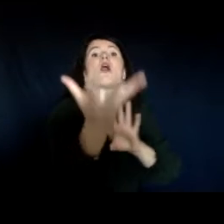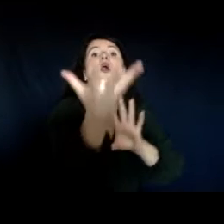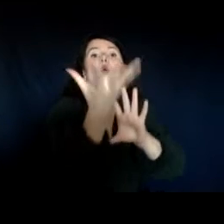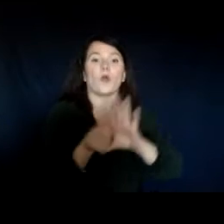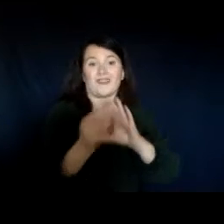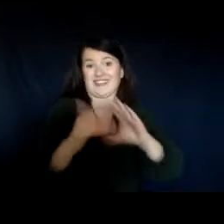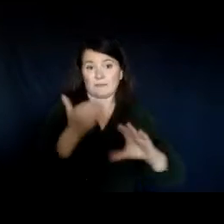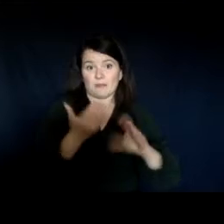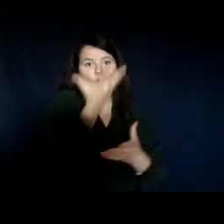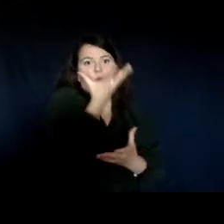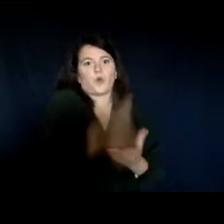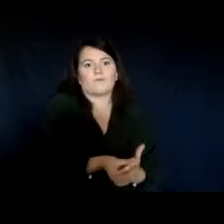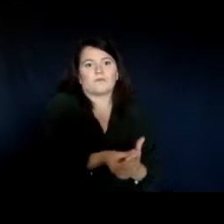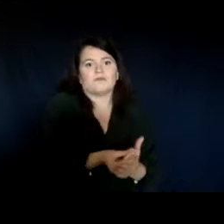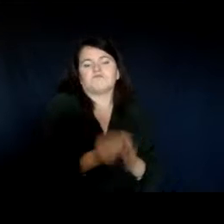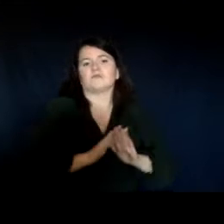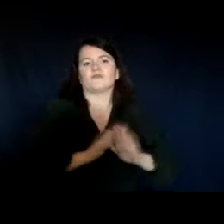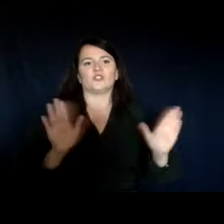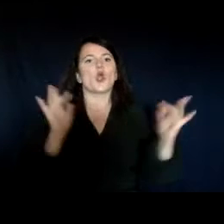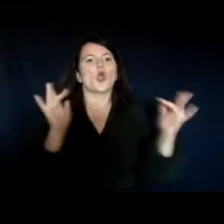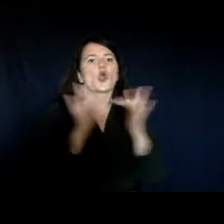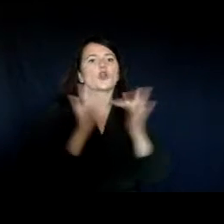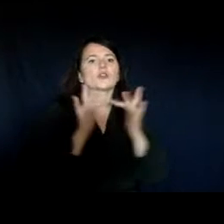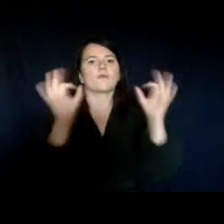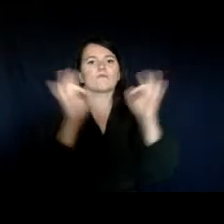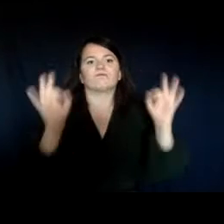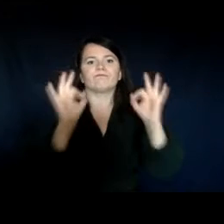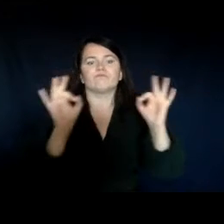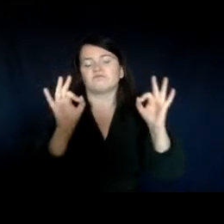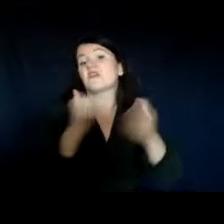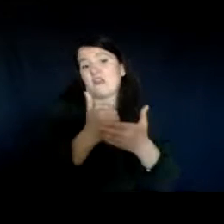All these measures will apply in the effect,